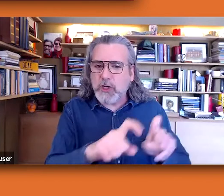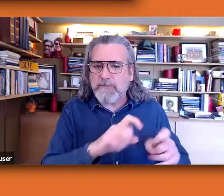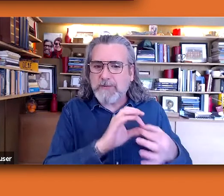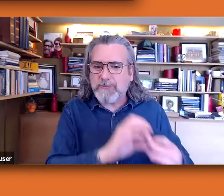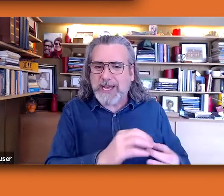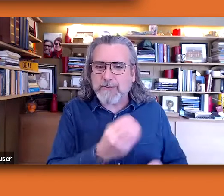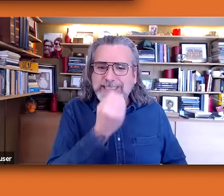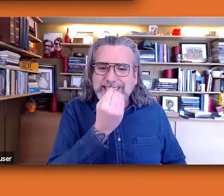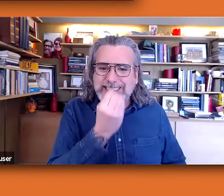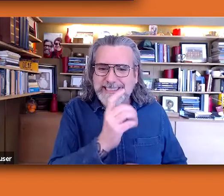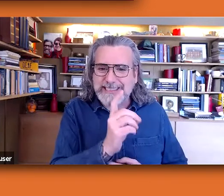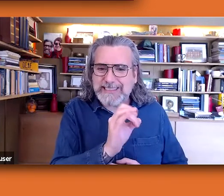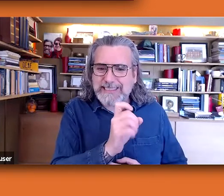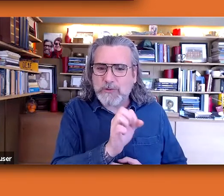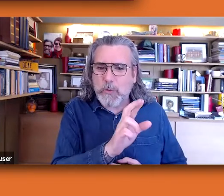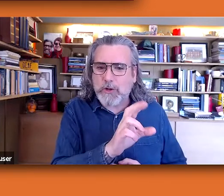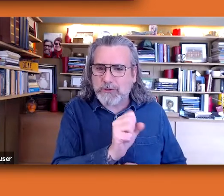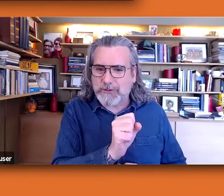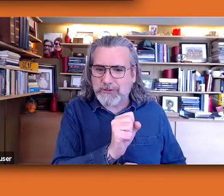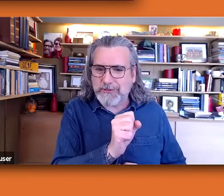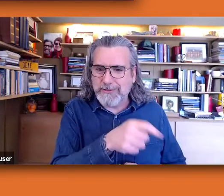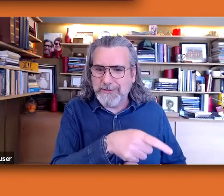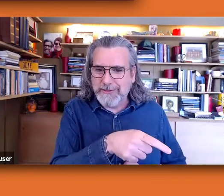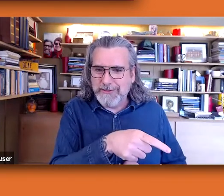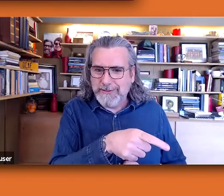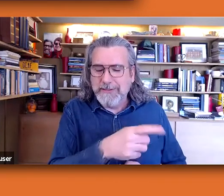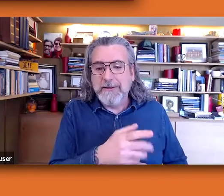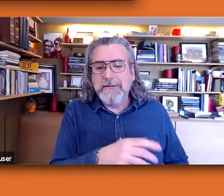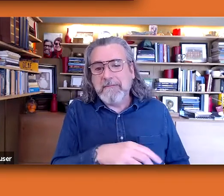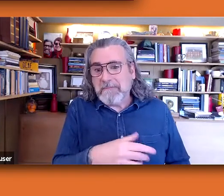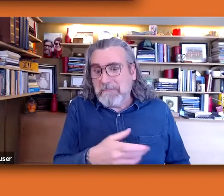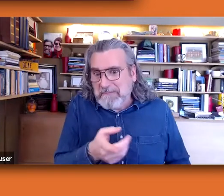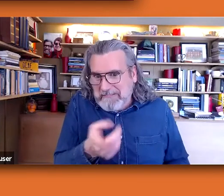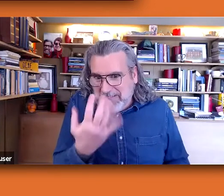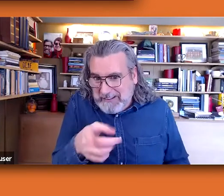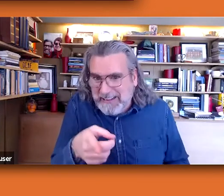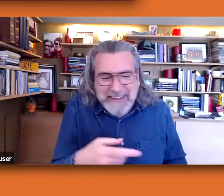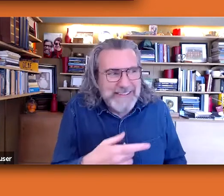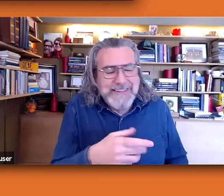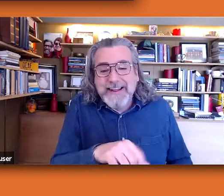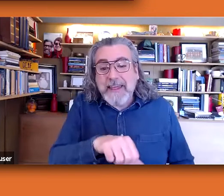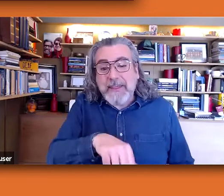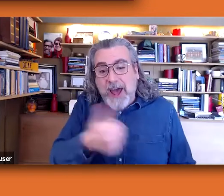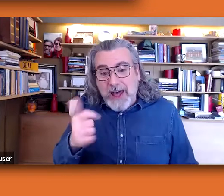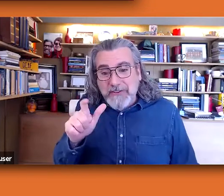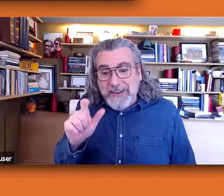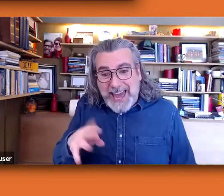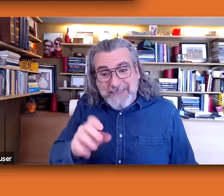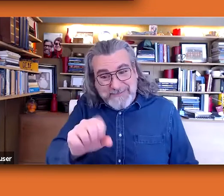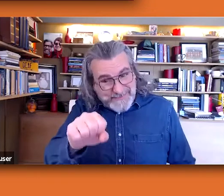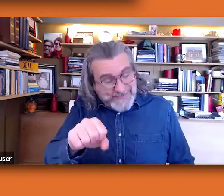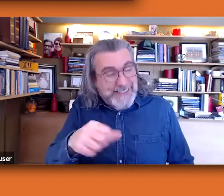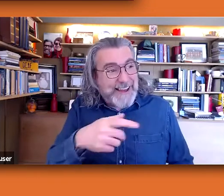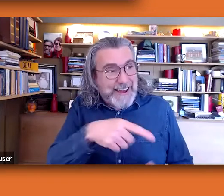And I had worked in a lab that did research based on a survey about eating disorders. You may not have known that, Jessica.